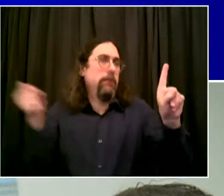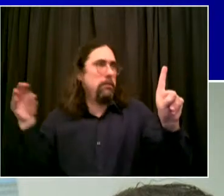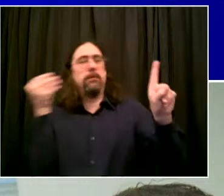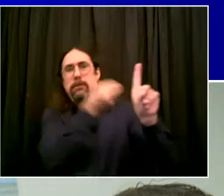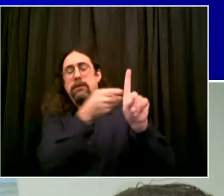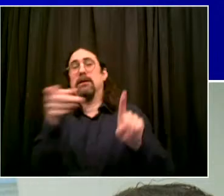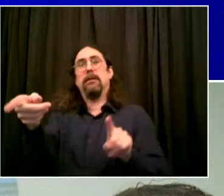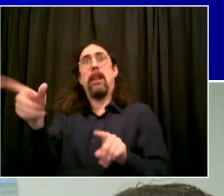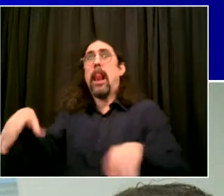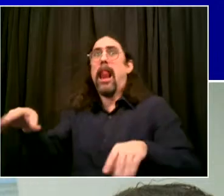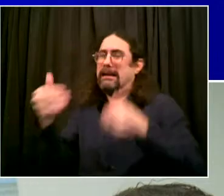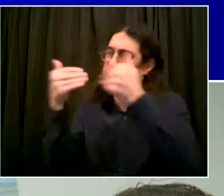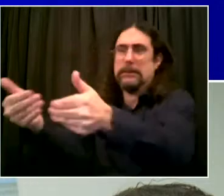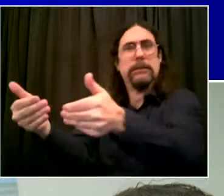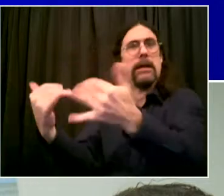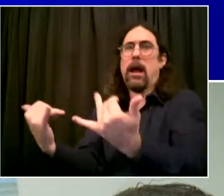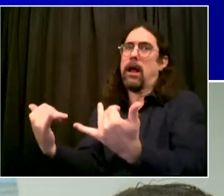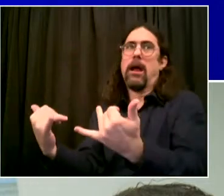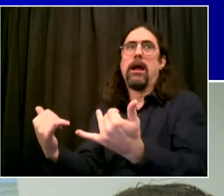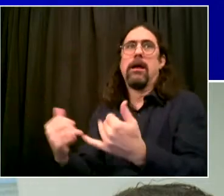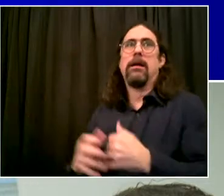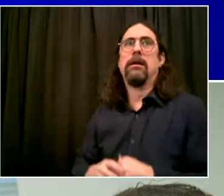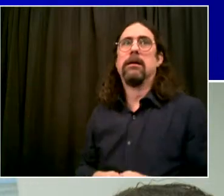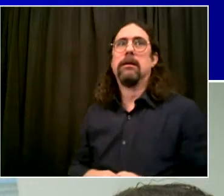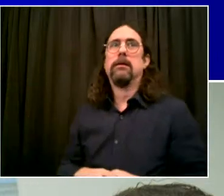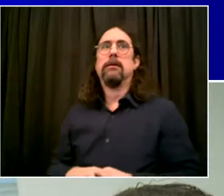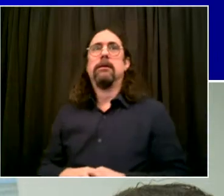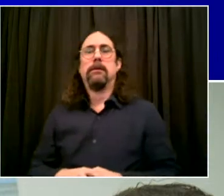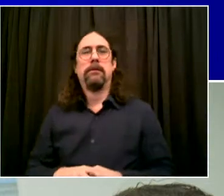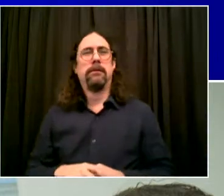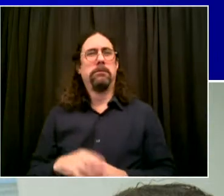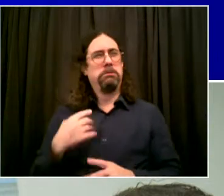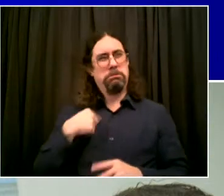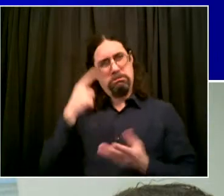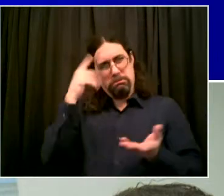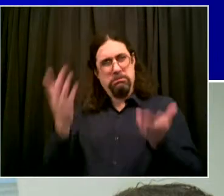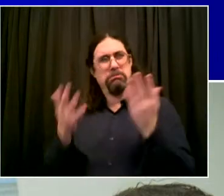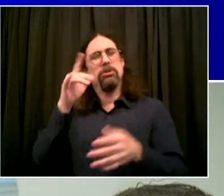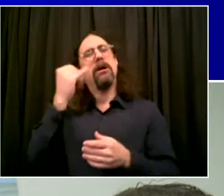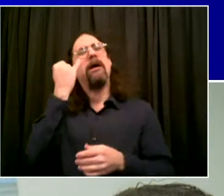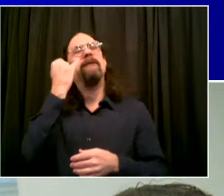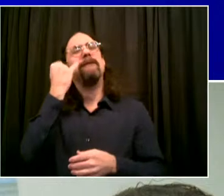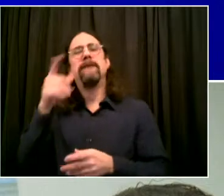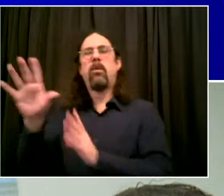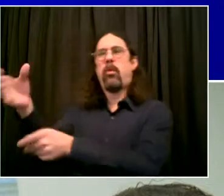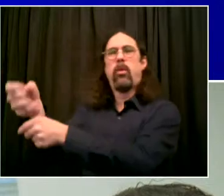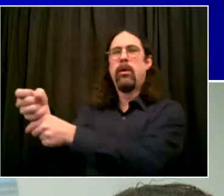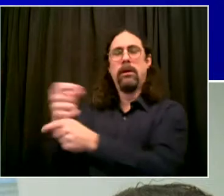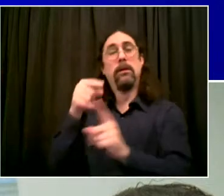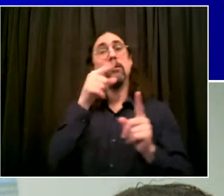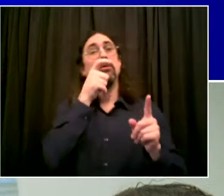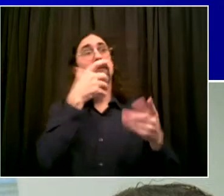OVERWHELMING. EVEN SOME PROTECTION MATTERS SO MUCH TO THEM. OB VIVIUSOLL Y MEDICALLY AS